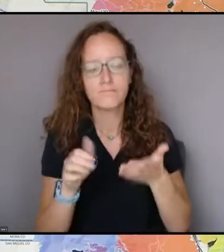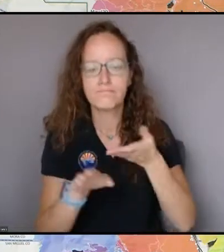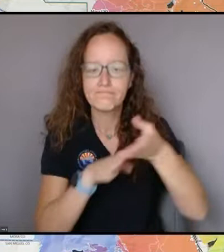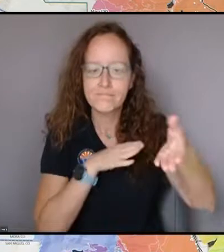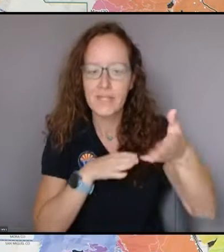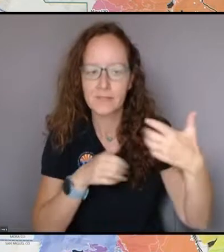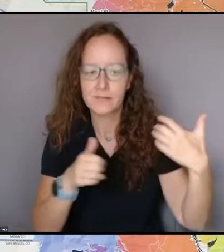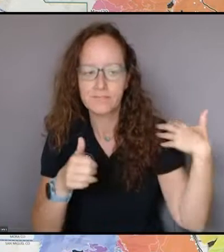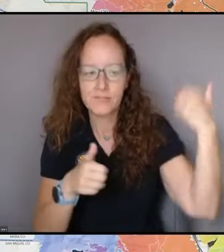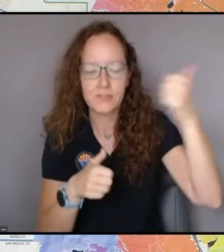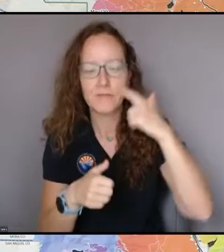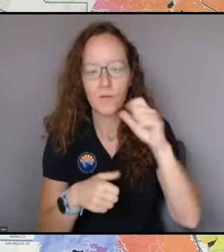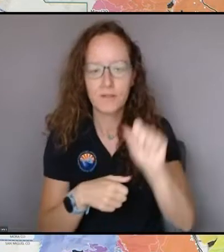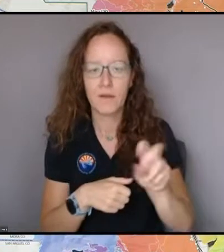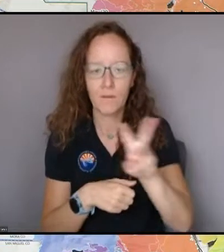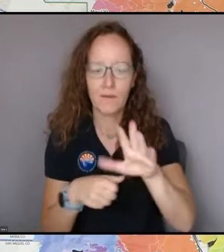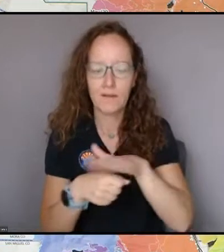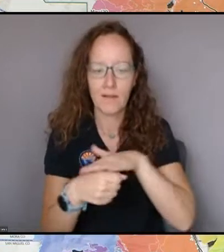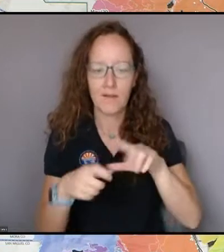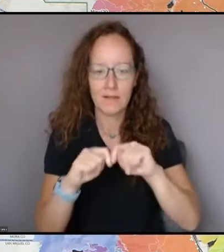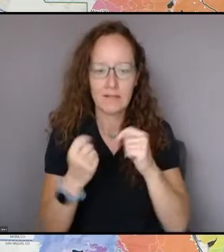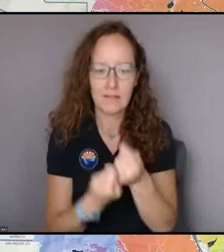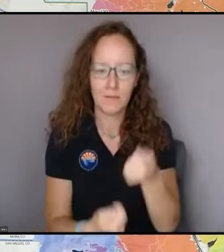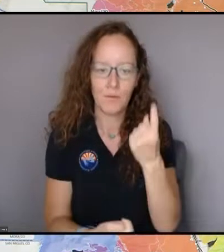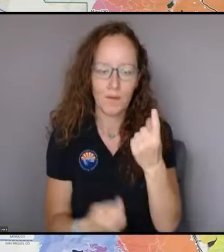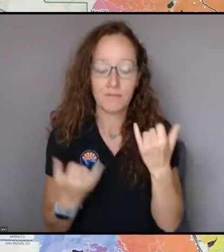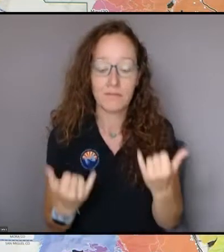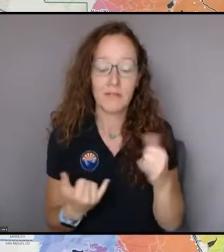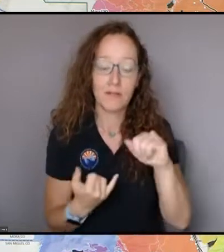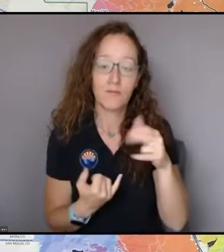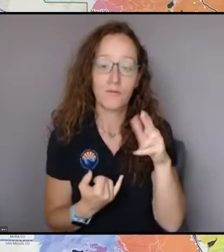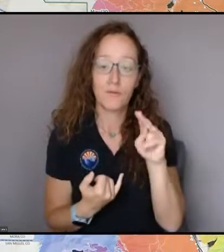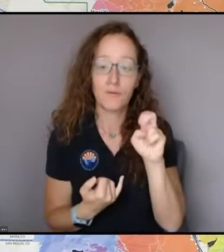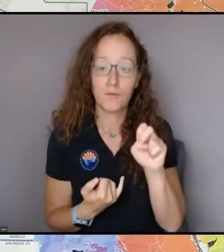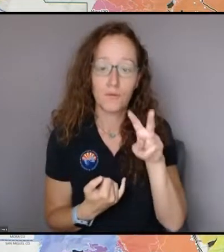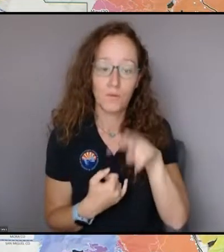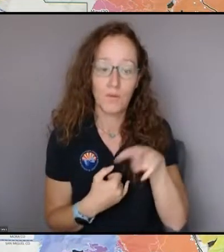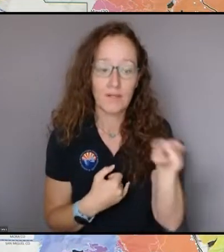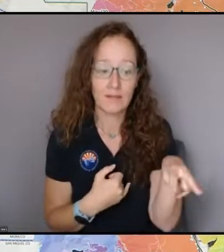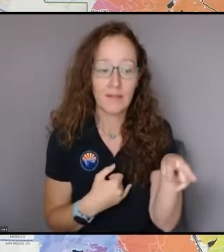22nd and this is your Morning Operational Update for the